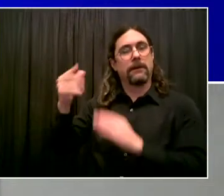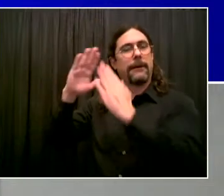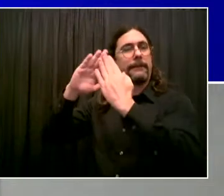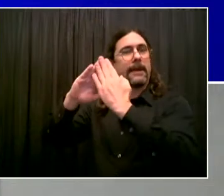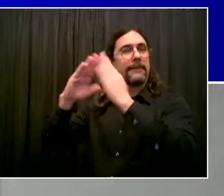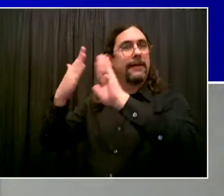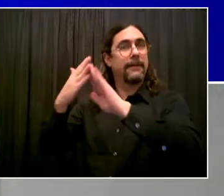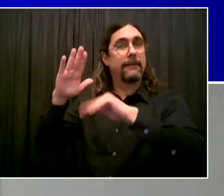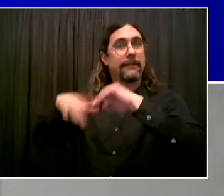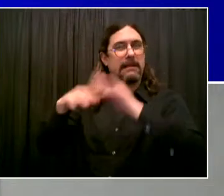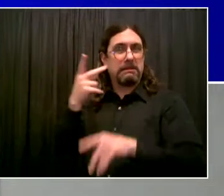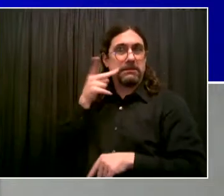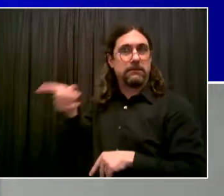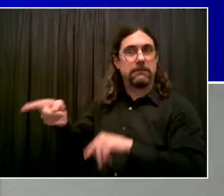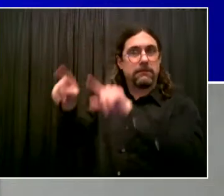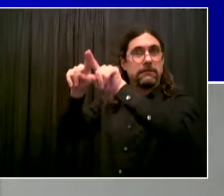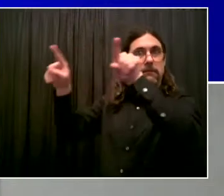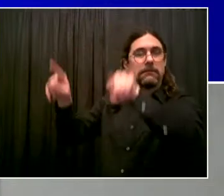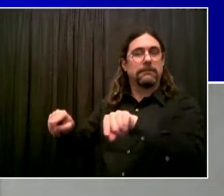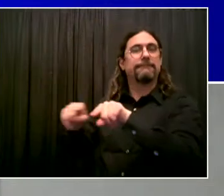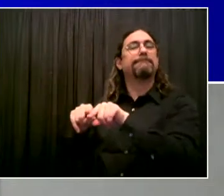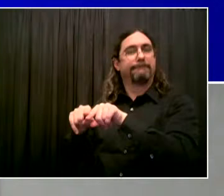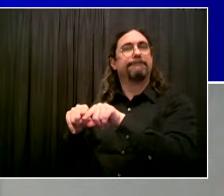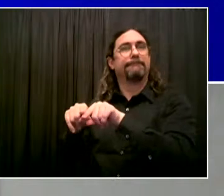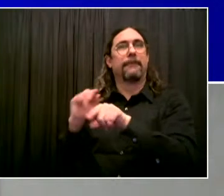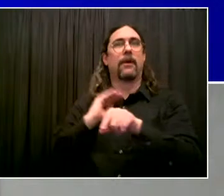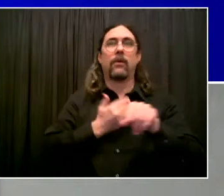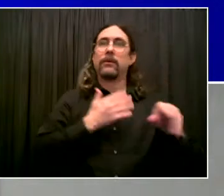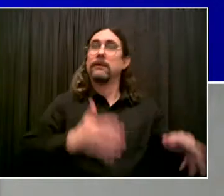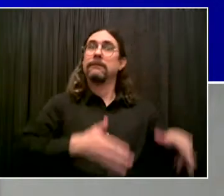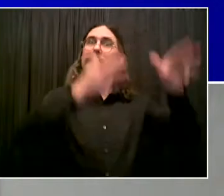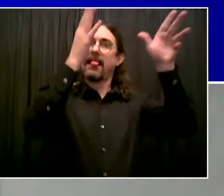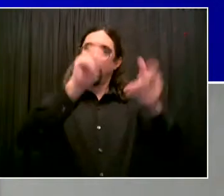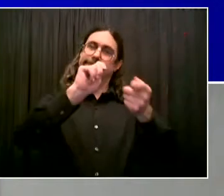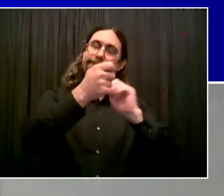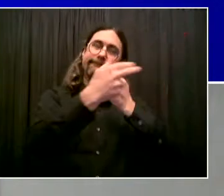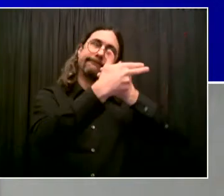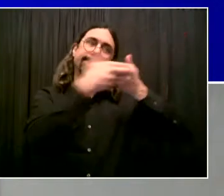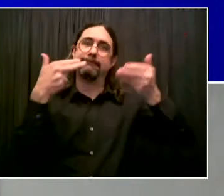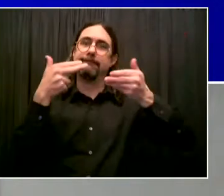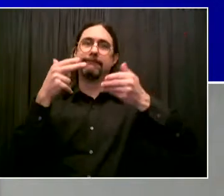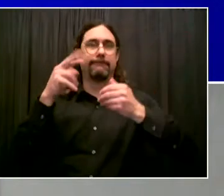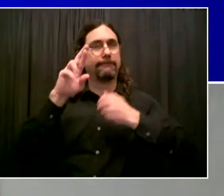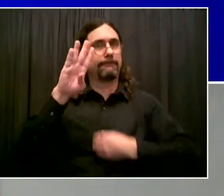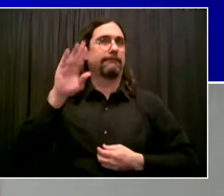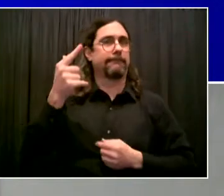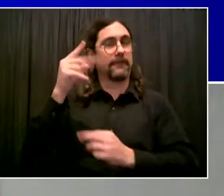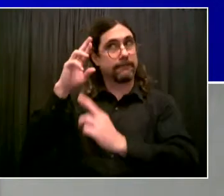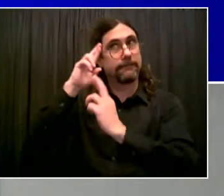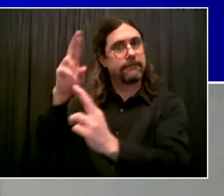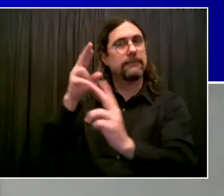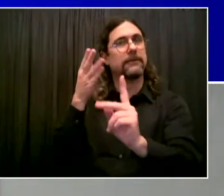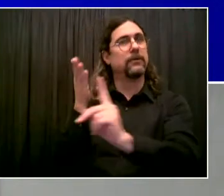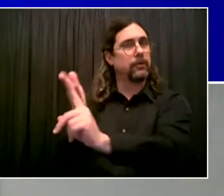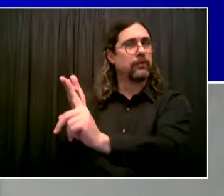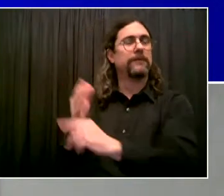JUSTICE RUTH BADER GINSBURG MUNICIPAL BUILDING. IT WAS AN EXCITING AND WARARM MOMMT EN TOGETHER WITH HER FAMILY AND REMEMBER. WE WANT TO ENSURE THAT HER NAME IS PROBABLY